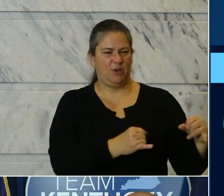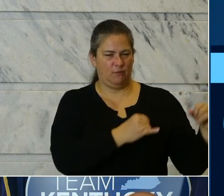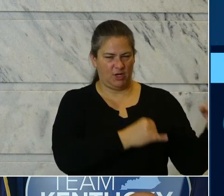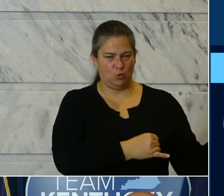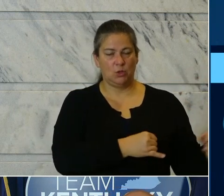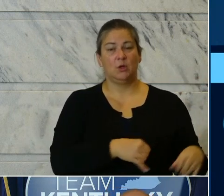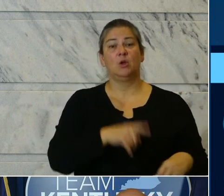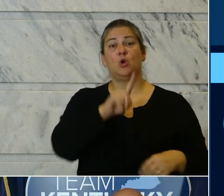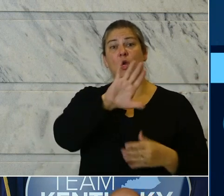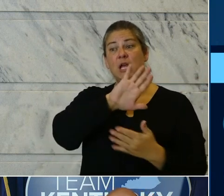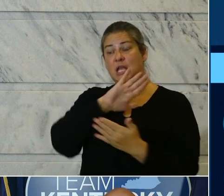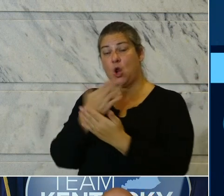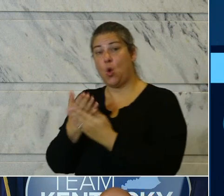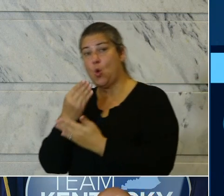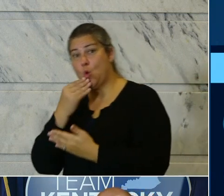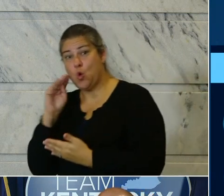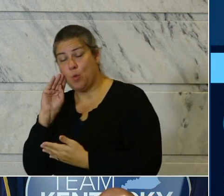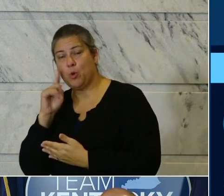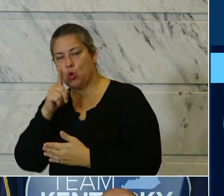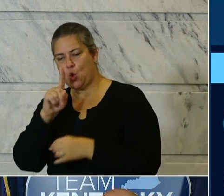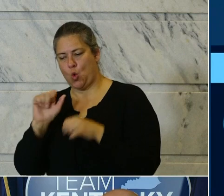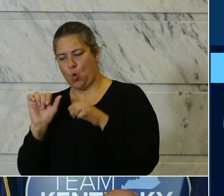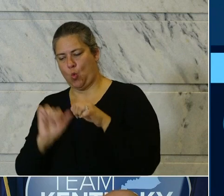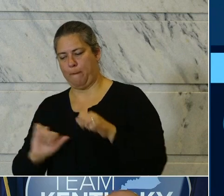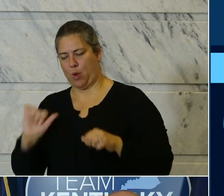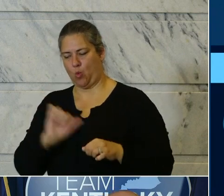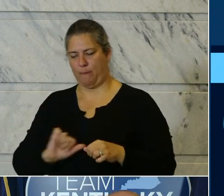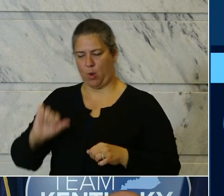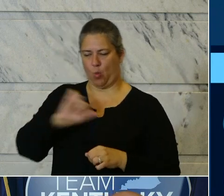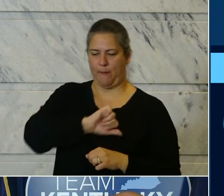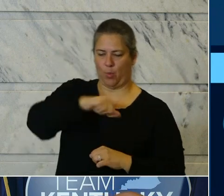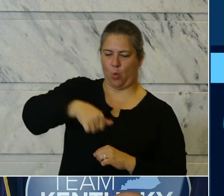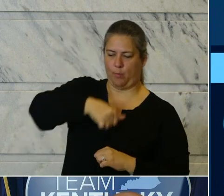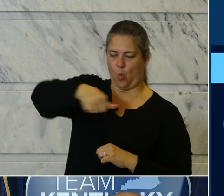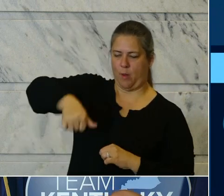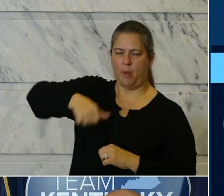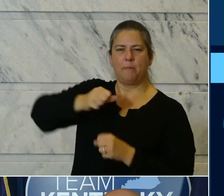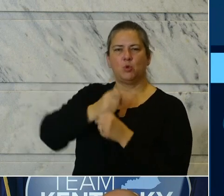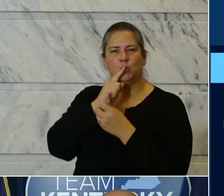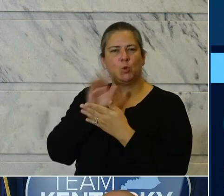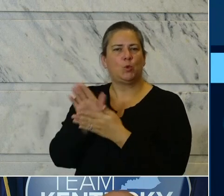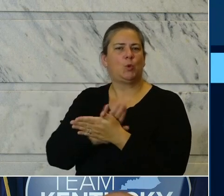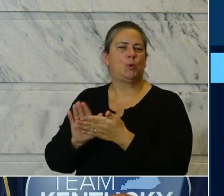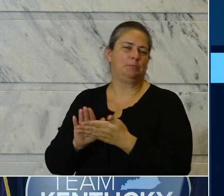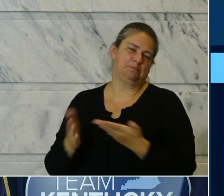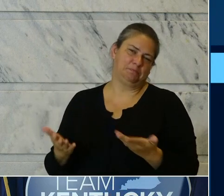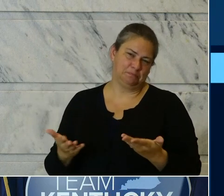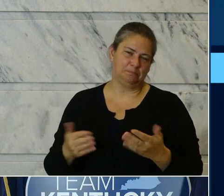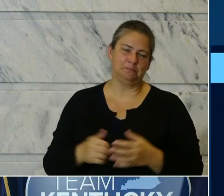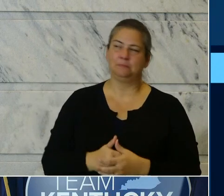WIPE OFF FOOD AND THEN EAT THE FOOD WIFE OFF THE PACKAGE AND THEN YOUR CHILD CAN HAVE THE PACKAGES AND GO ON JUST LIKE